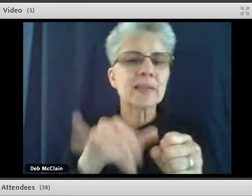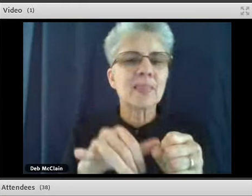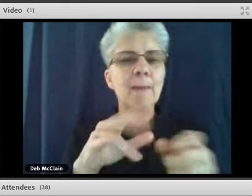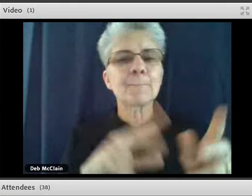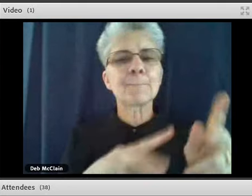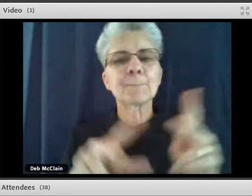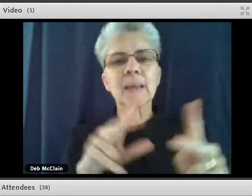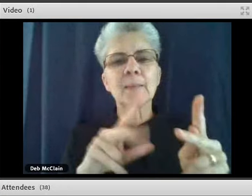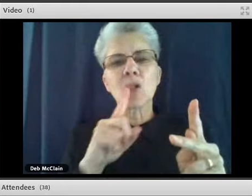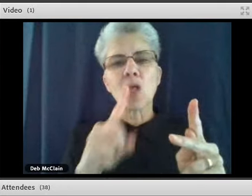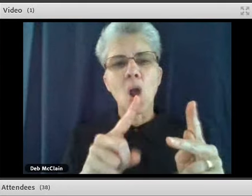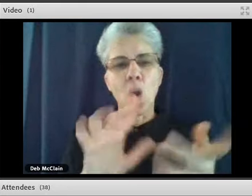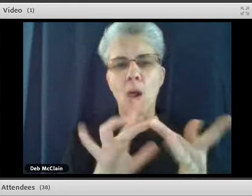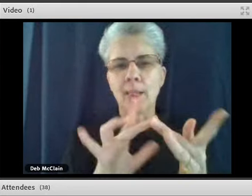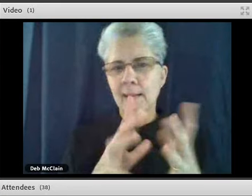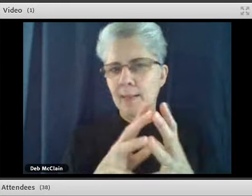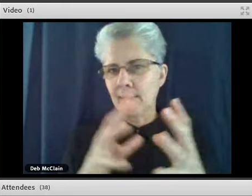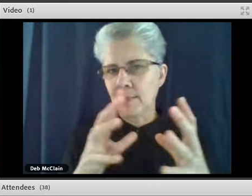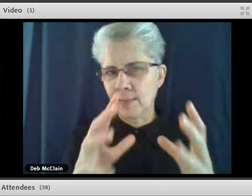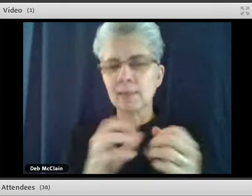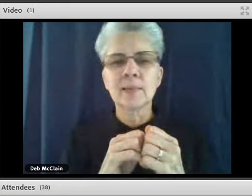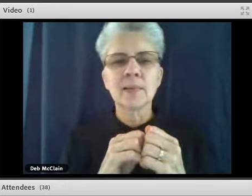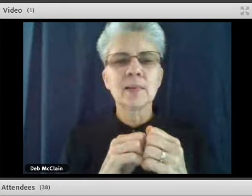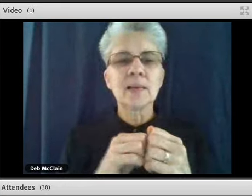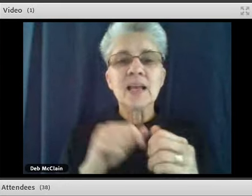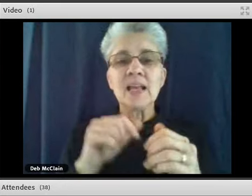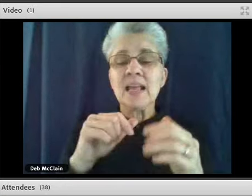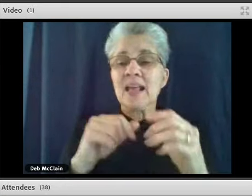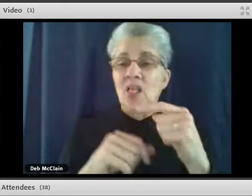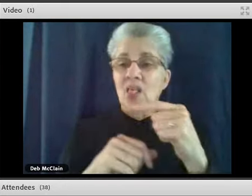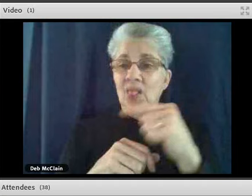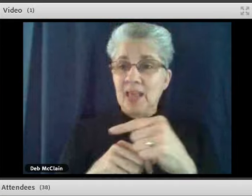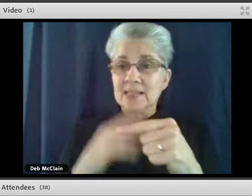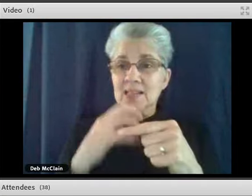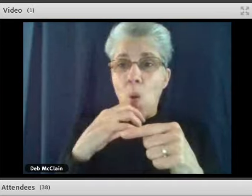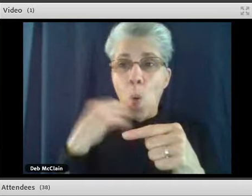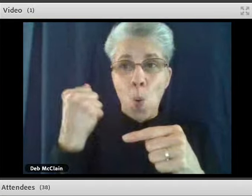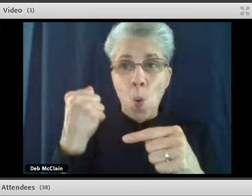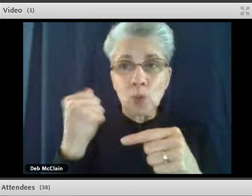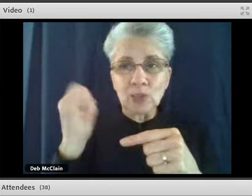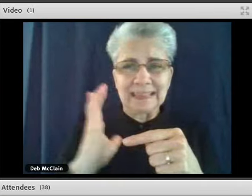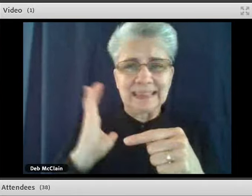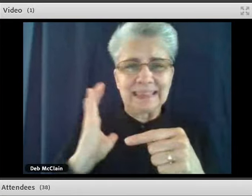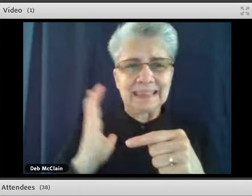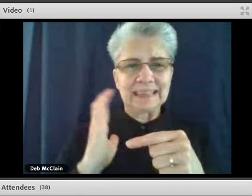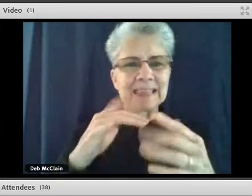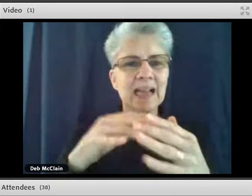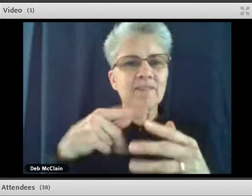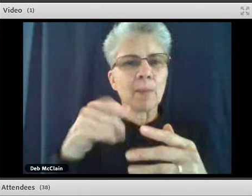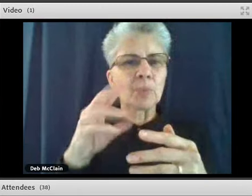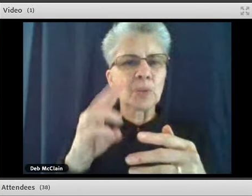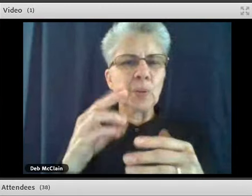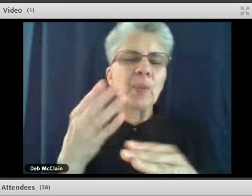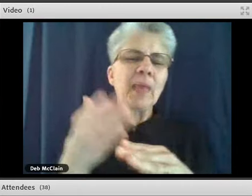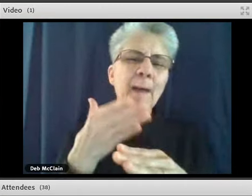is that people are online. This is an older study from the Pew. They've updated it kind of a little bit from time to time,